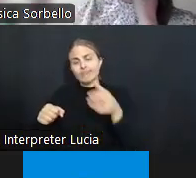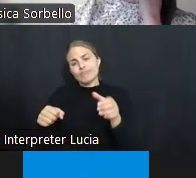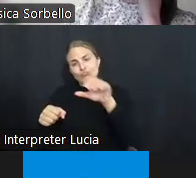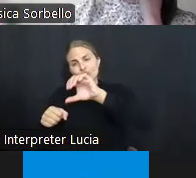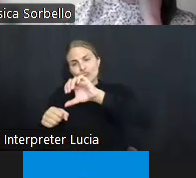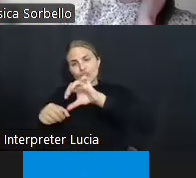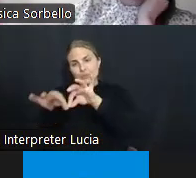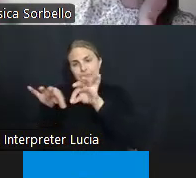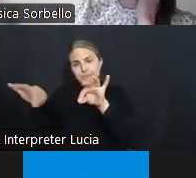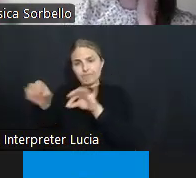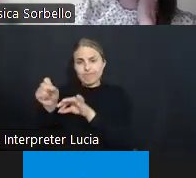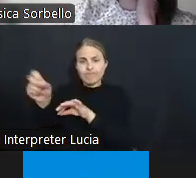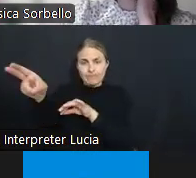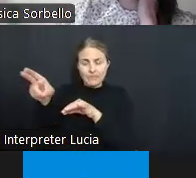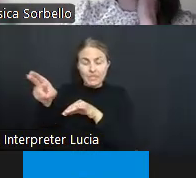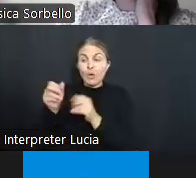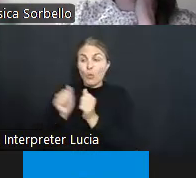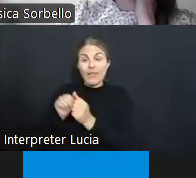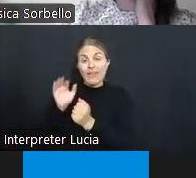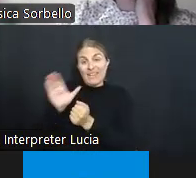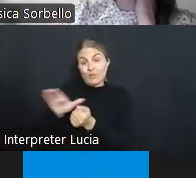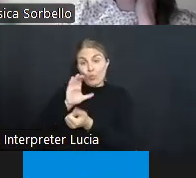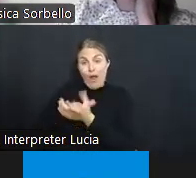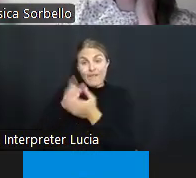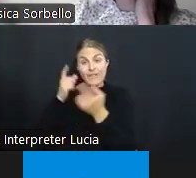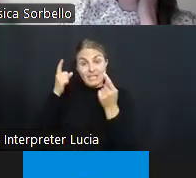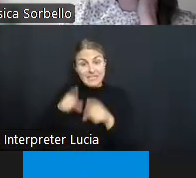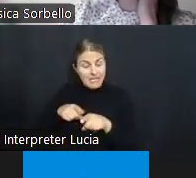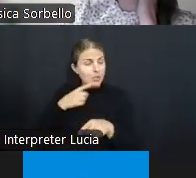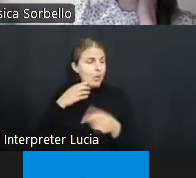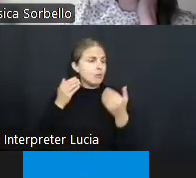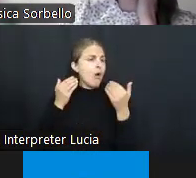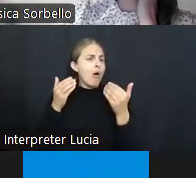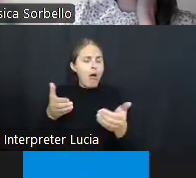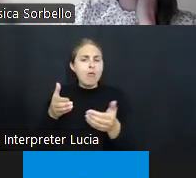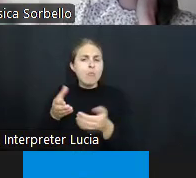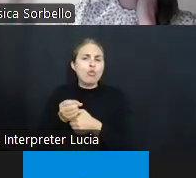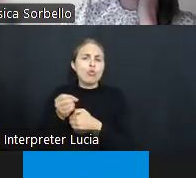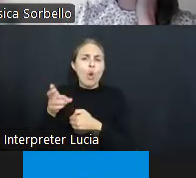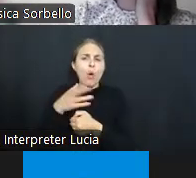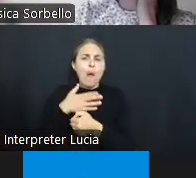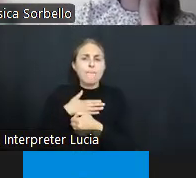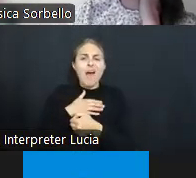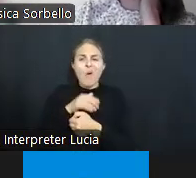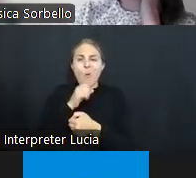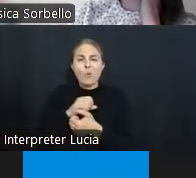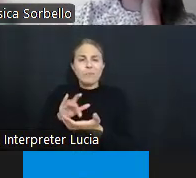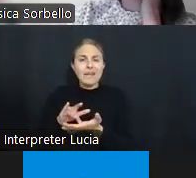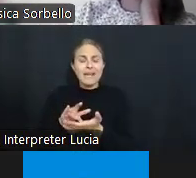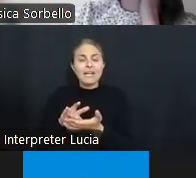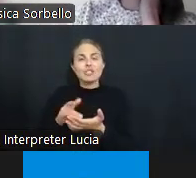temptation away for Carl to begin misusing. Again, a medication that is